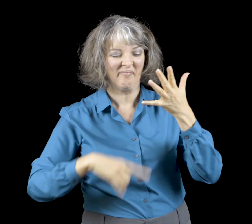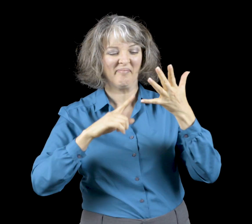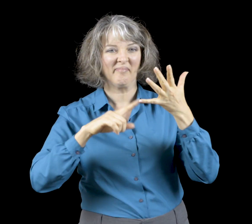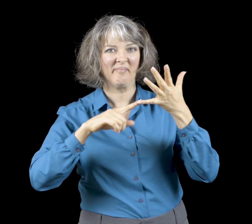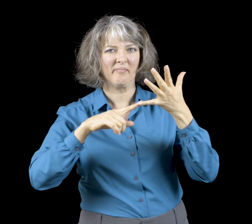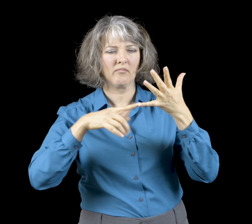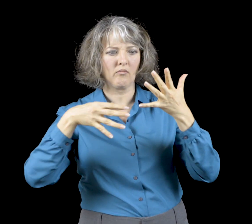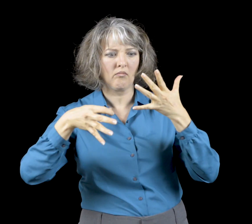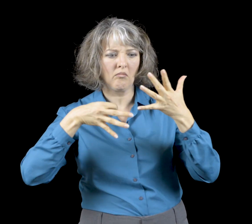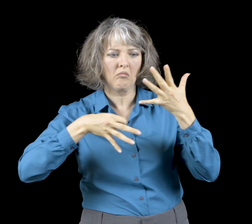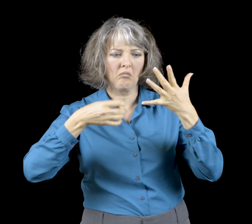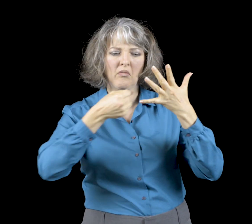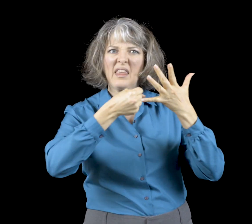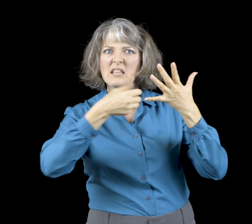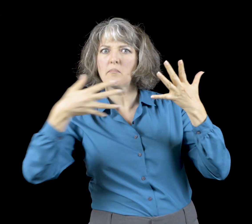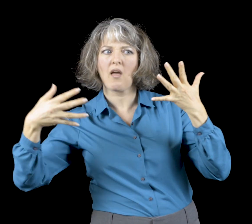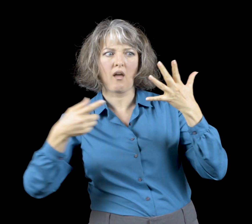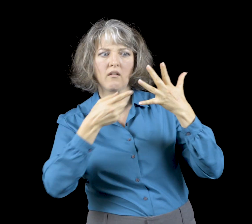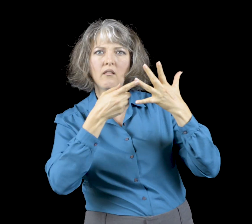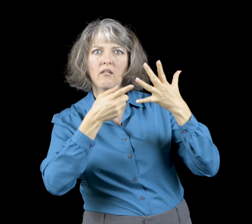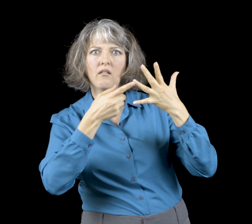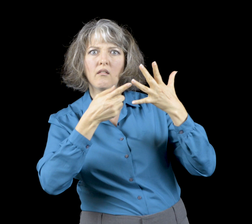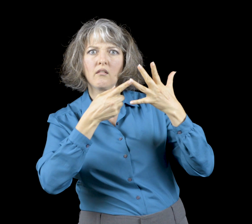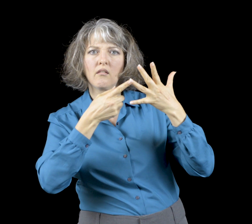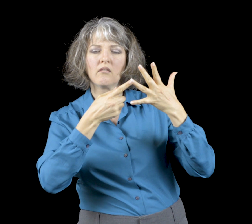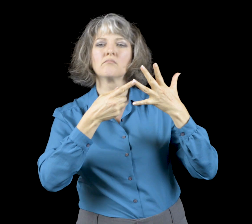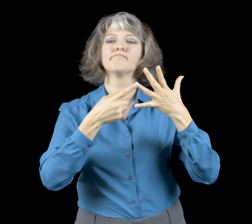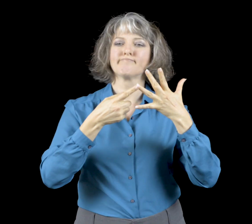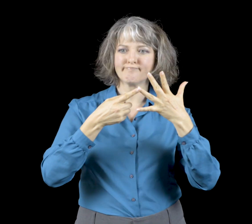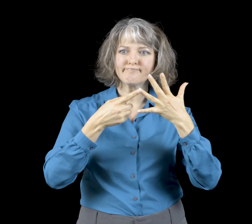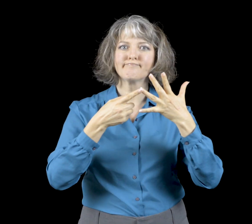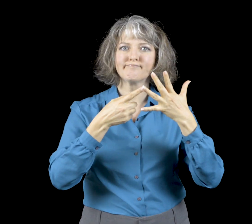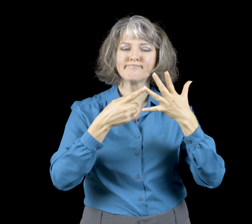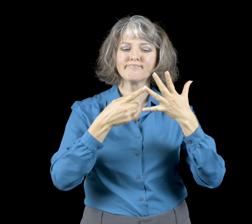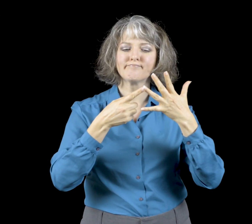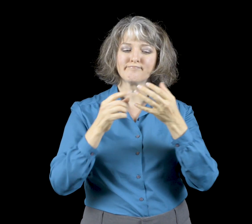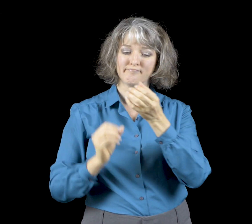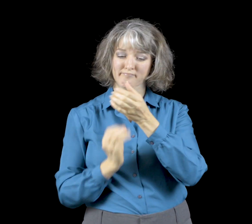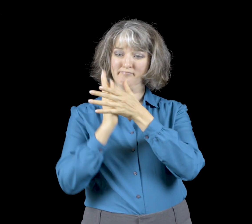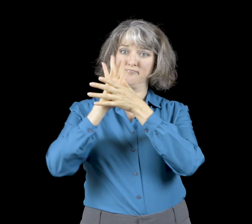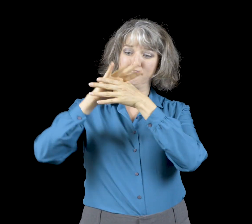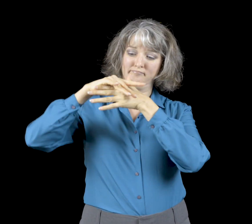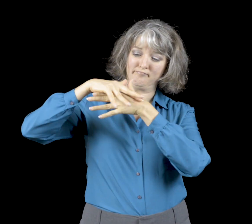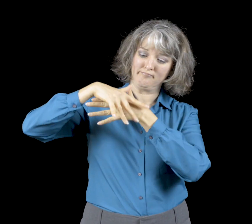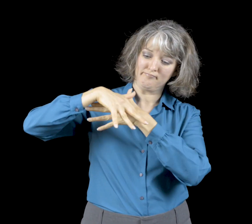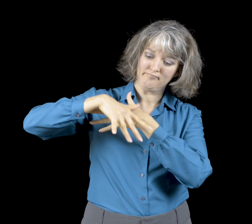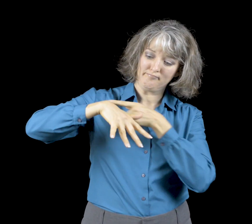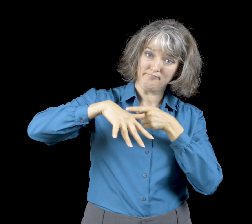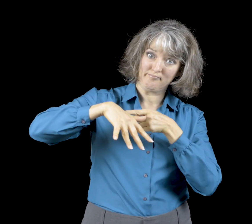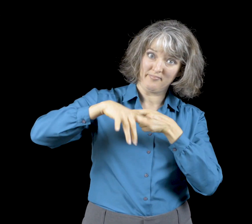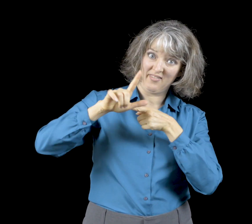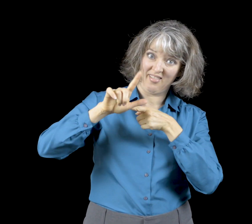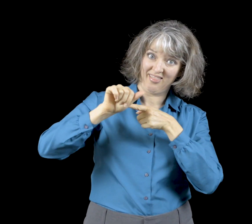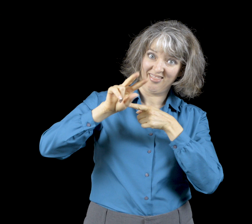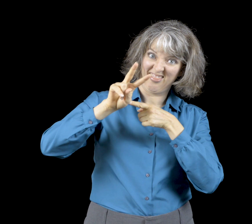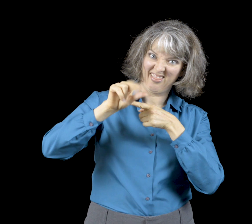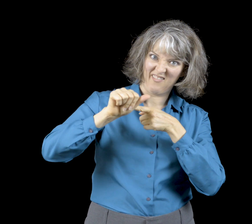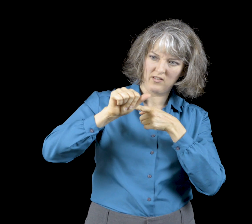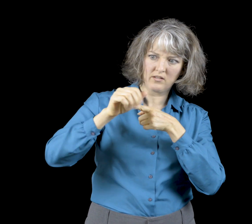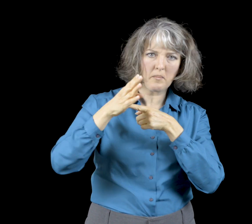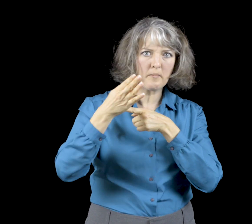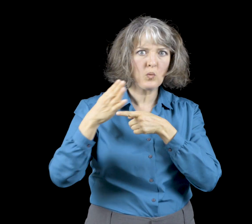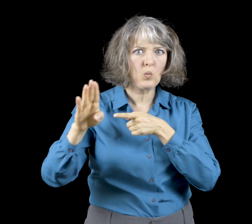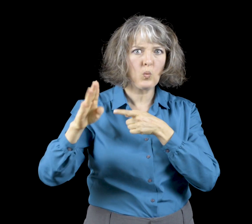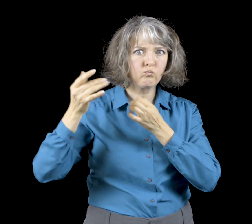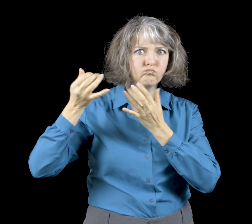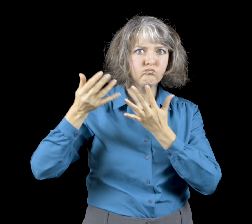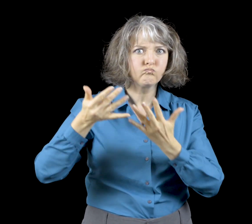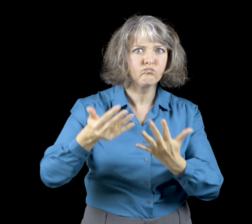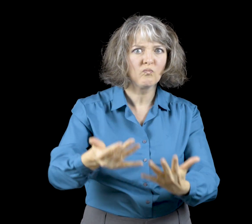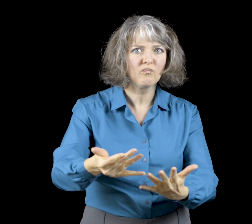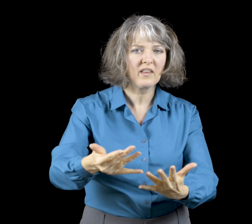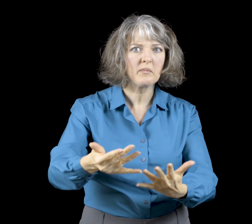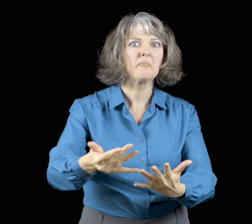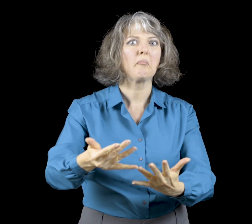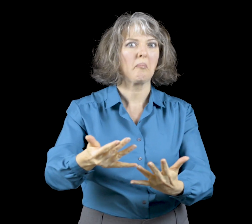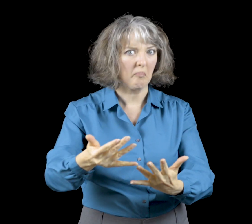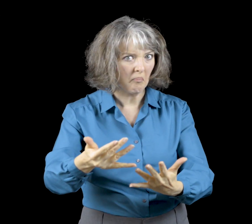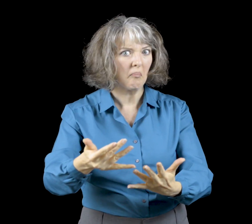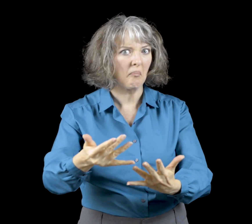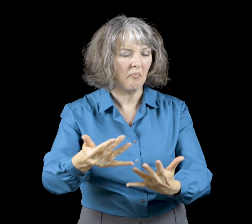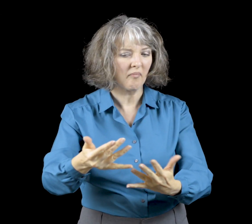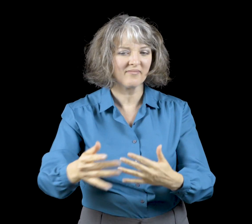The fifth step is to expand on those details. Which would be the erupting volcano and its lava that is flaming blue.